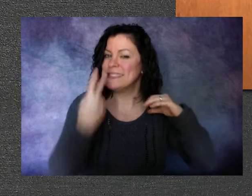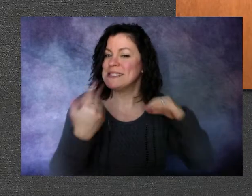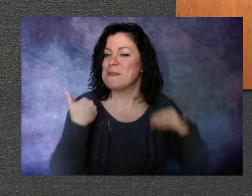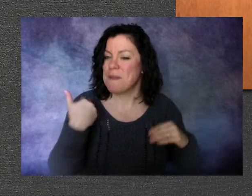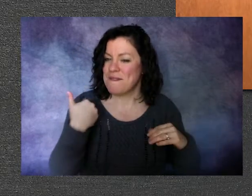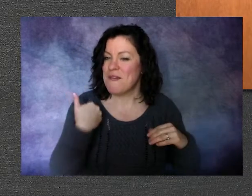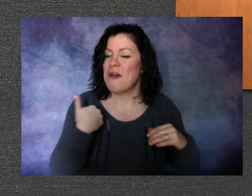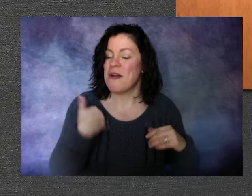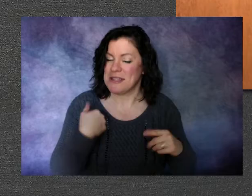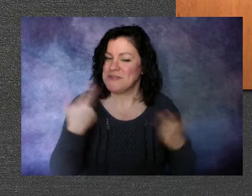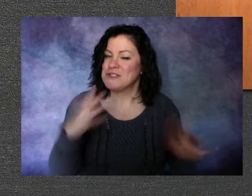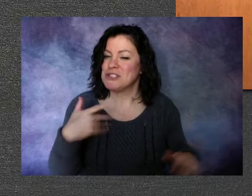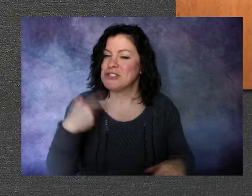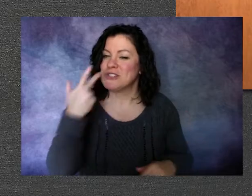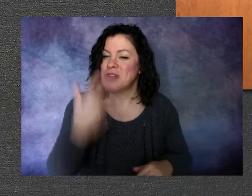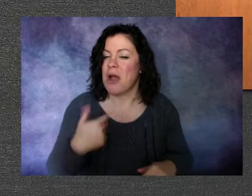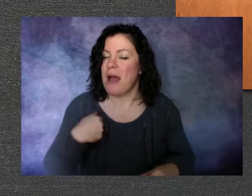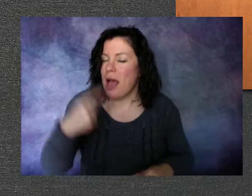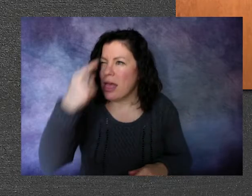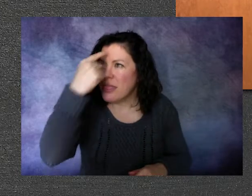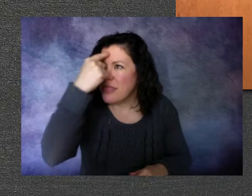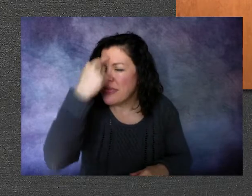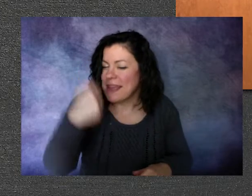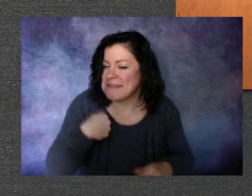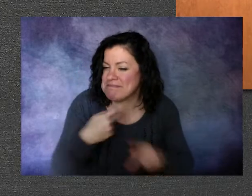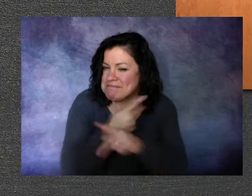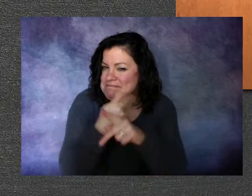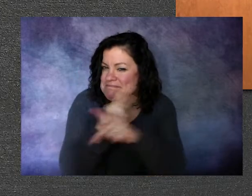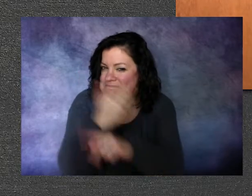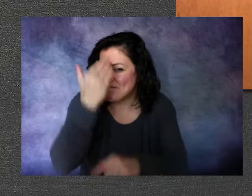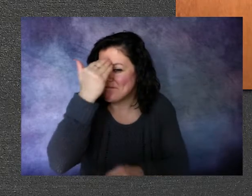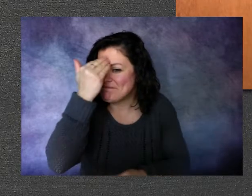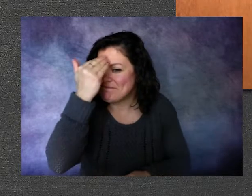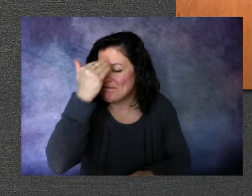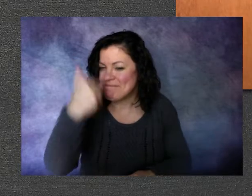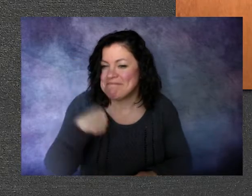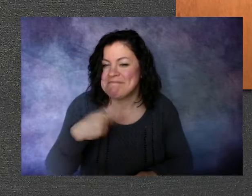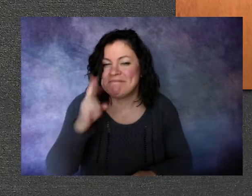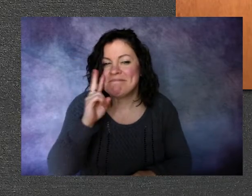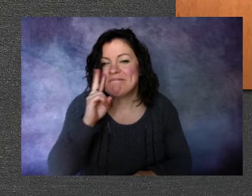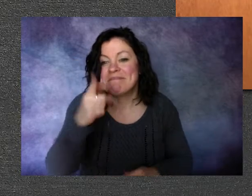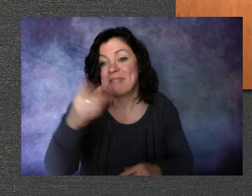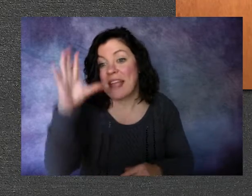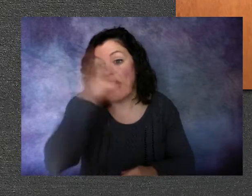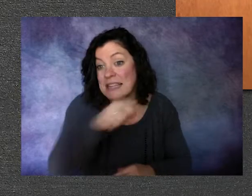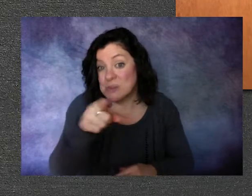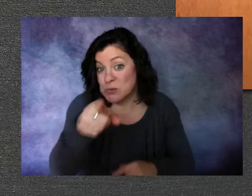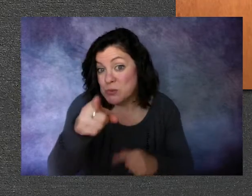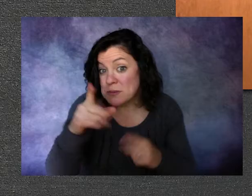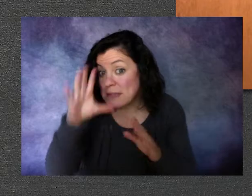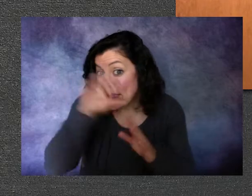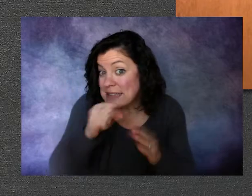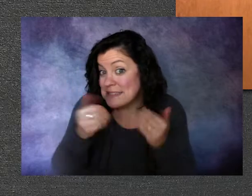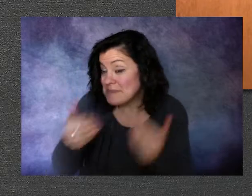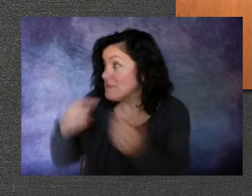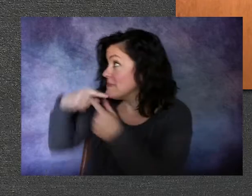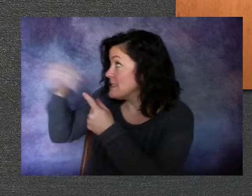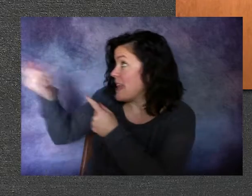I know you have, Candy. Oh, I think I know where George is. I want you, friends, to take a guest first though. Take a guest and tell your grownup.